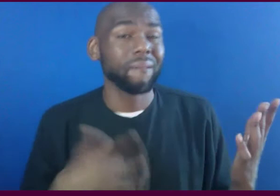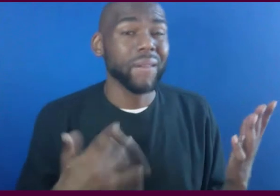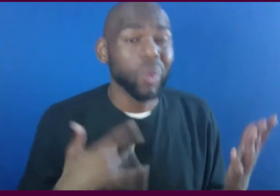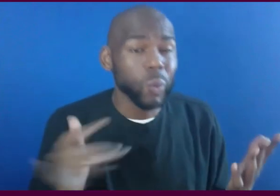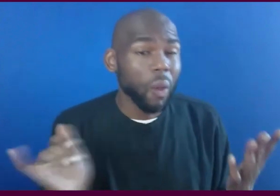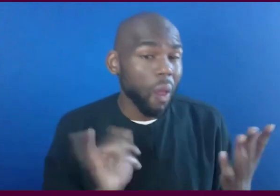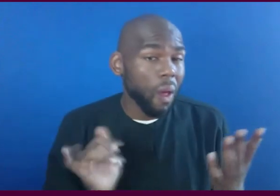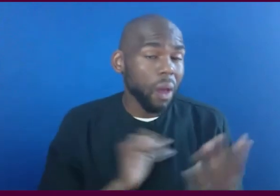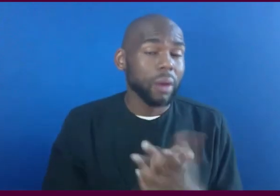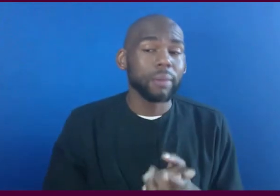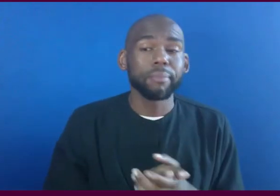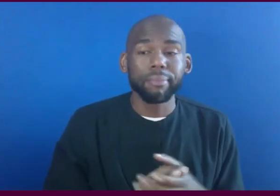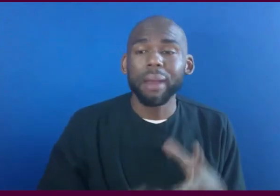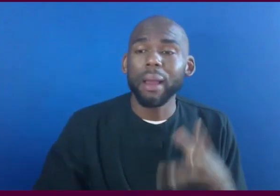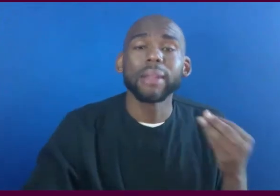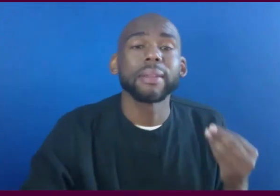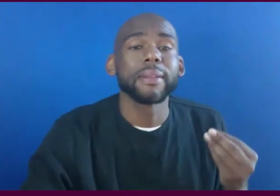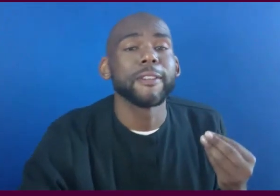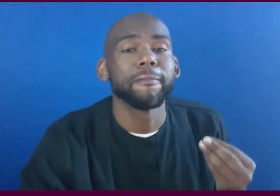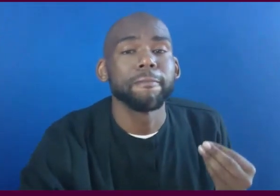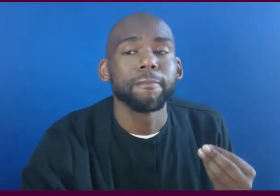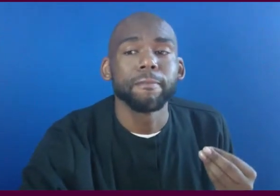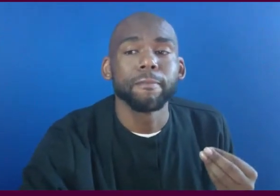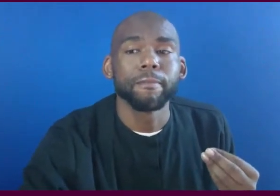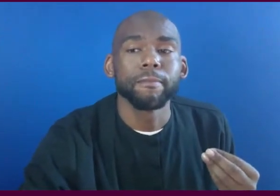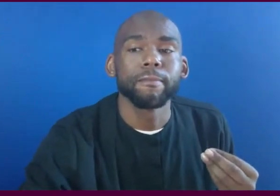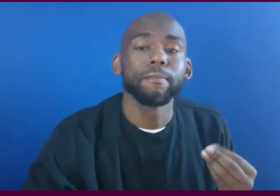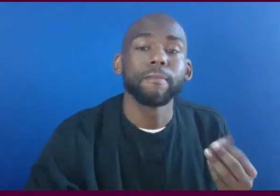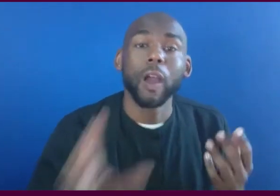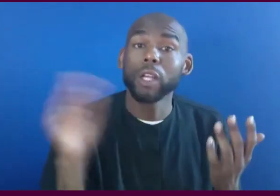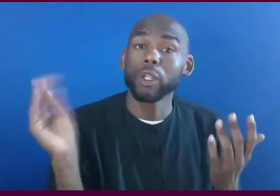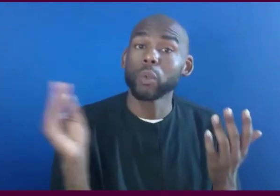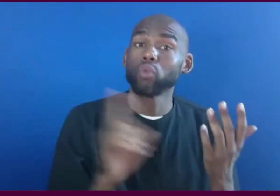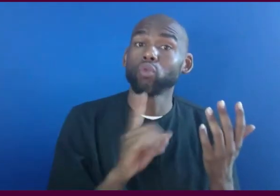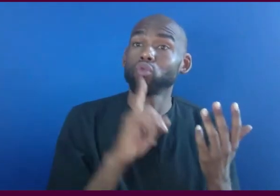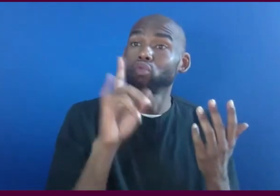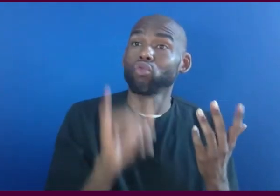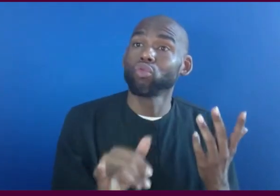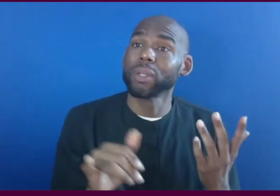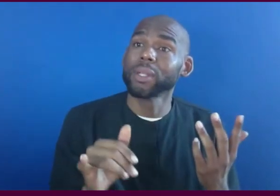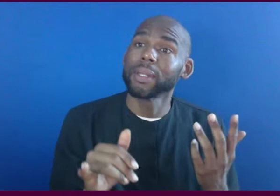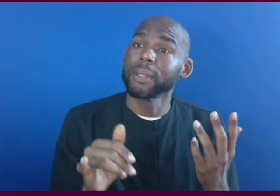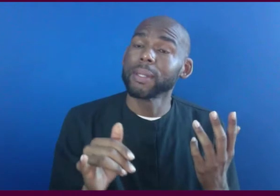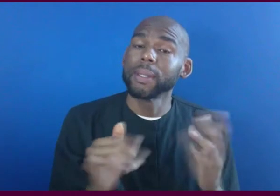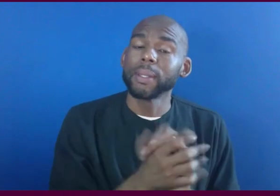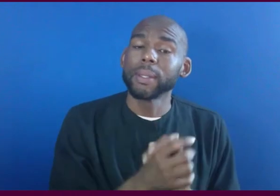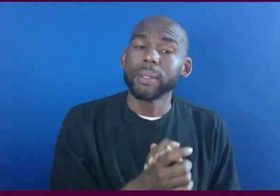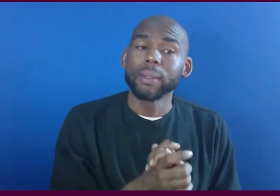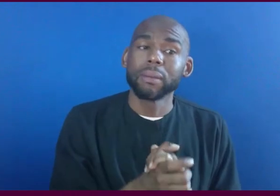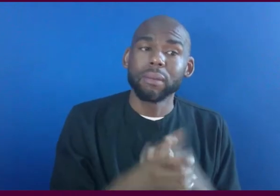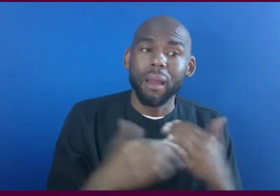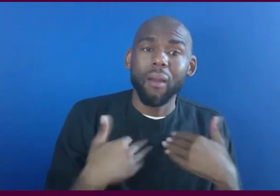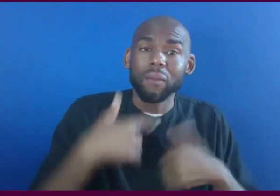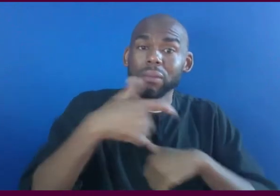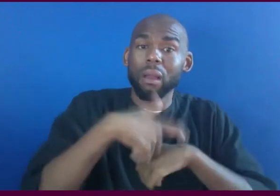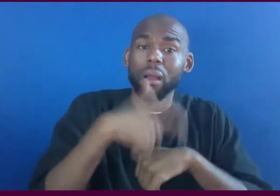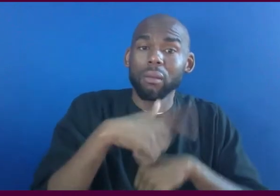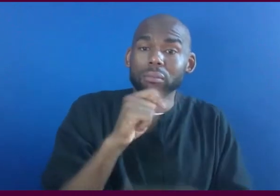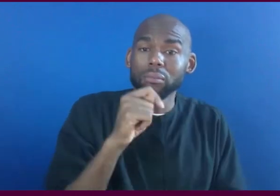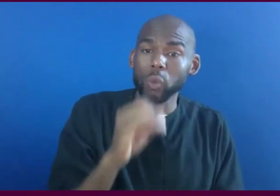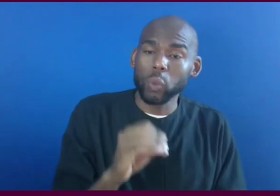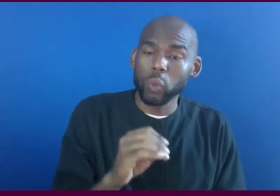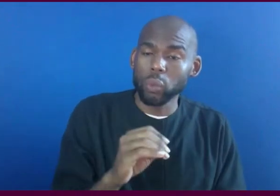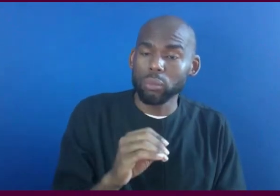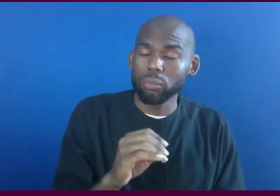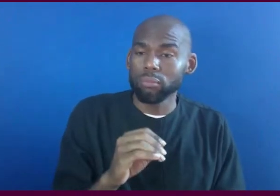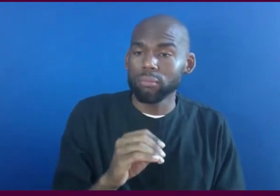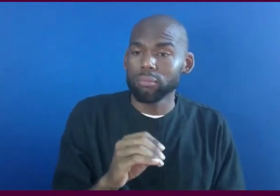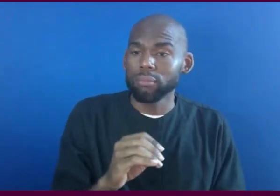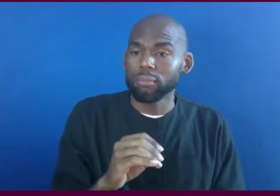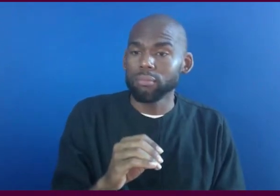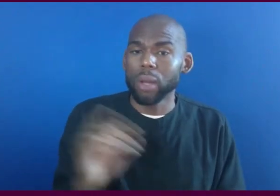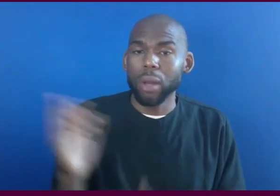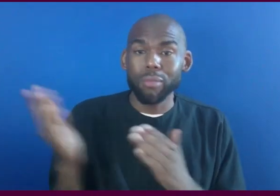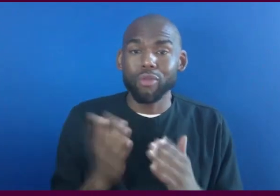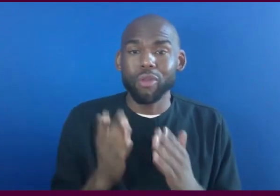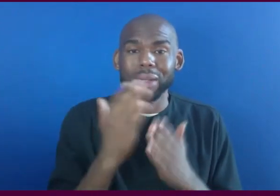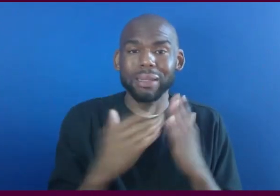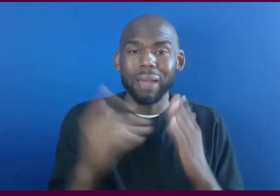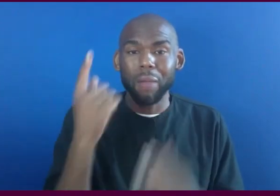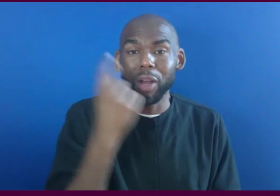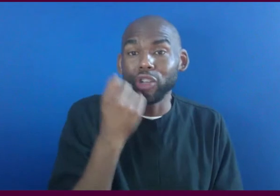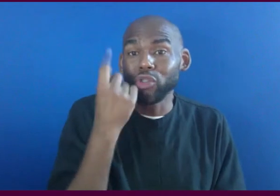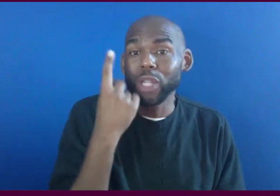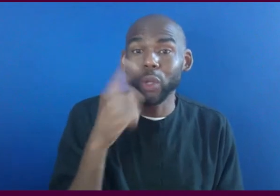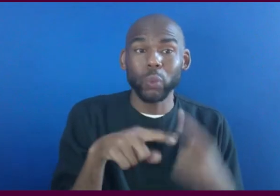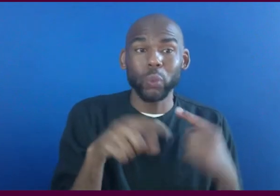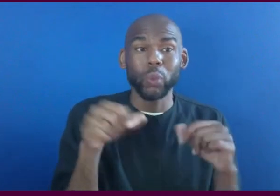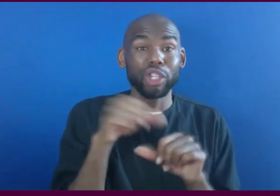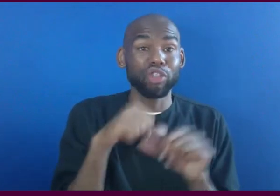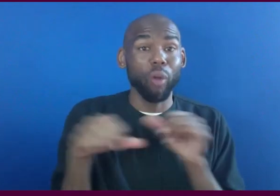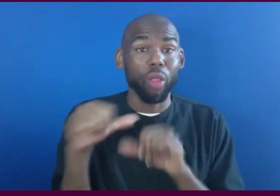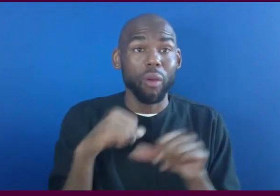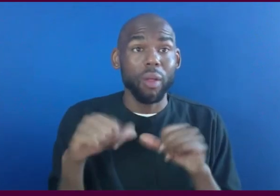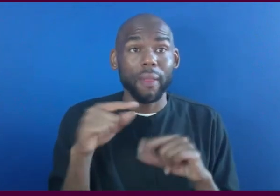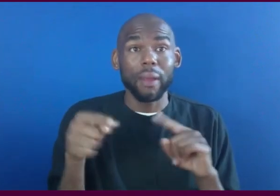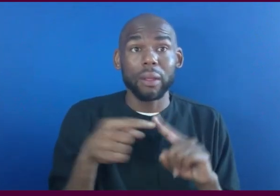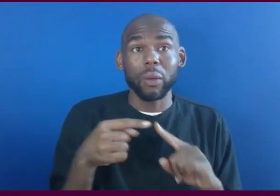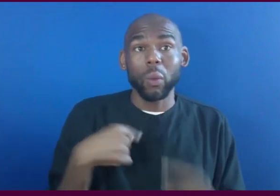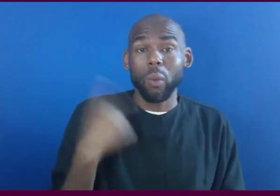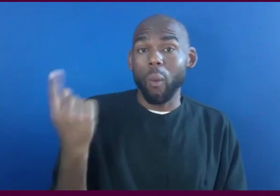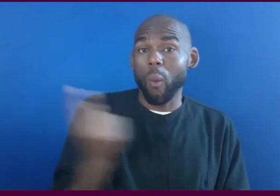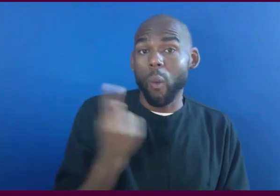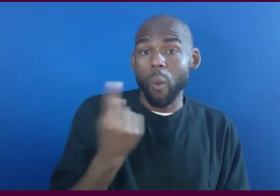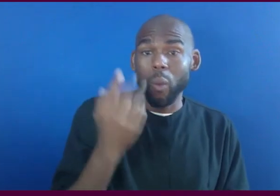like, and really trying to bring some understanding to each other, then we're always going to